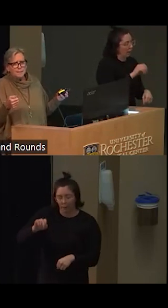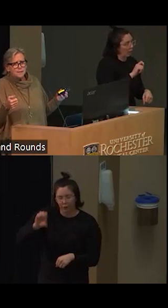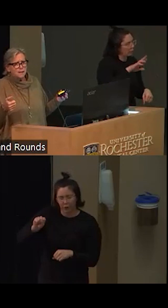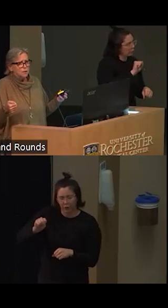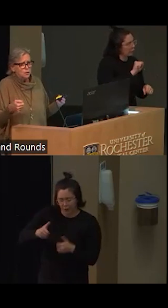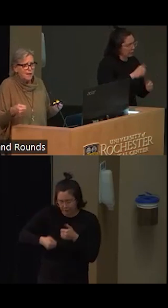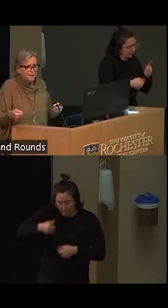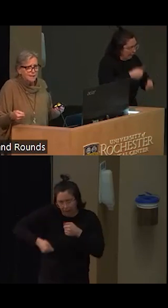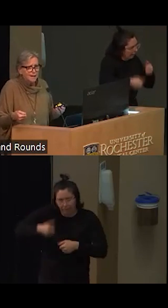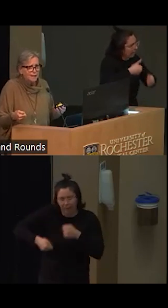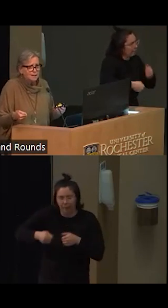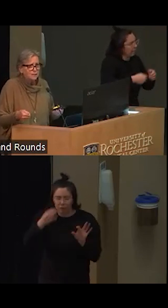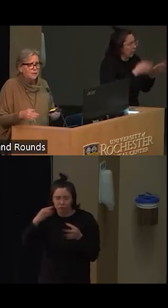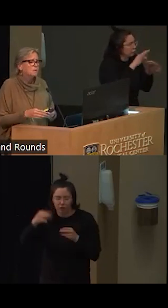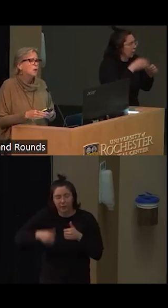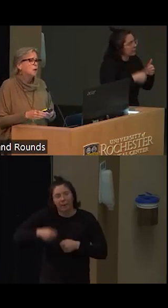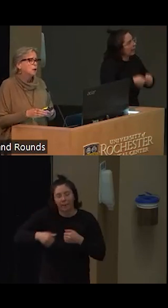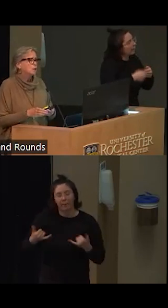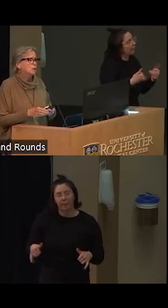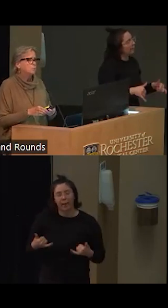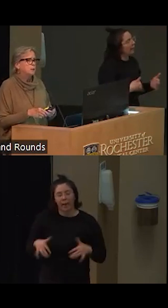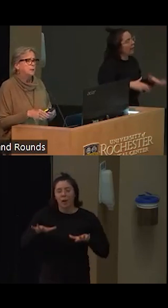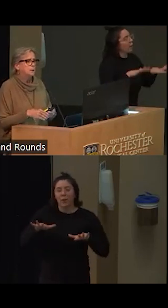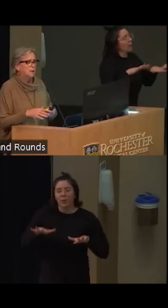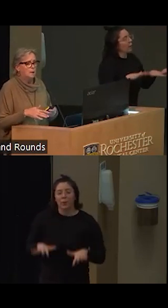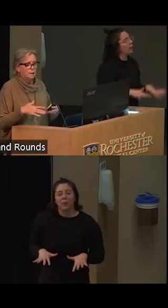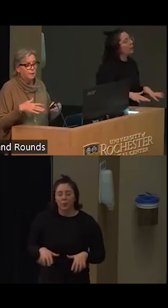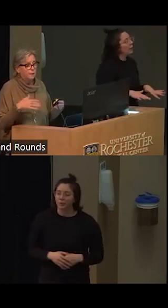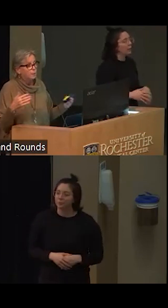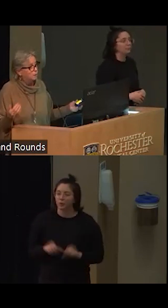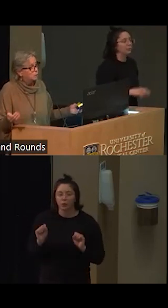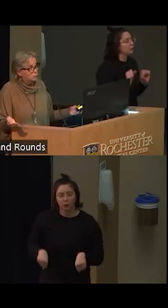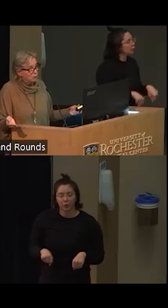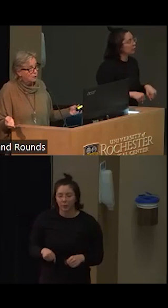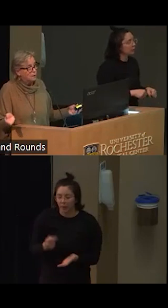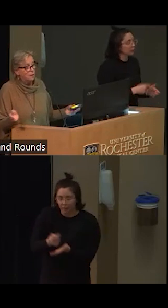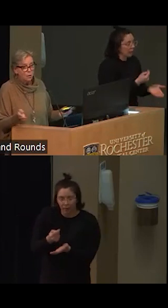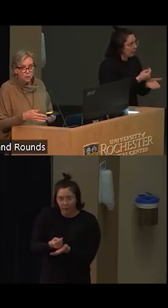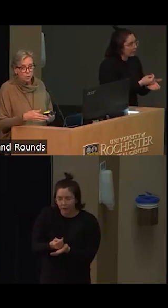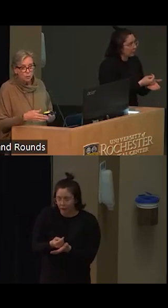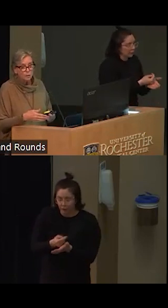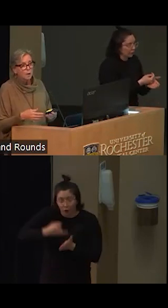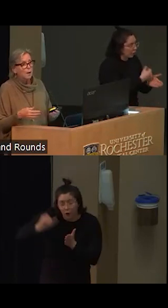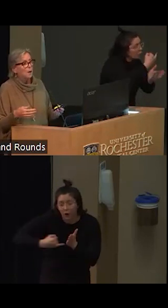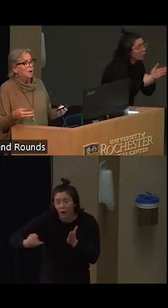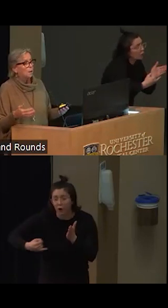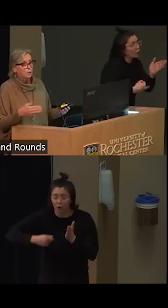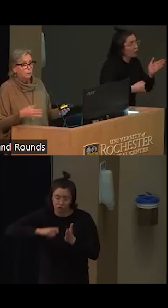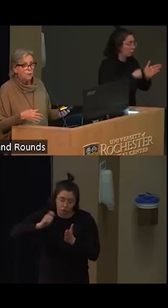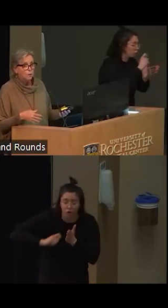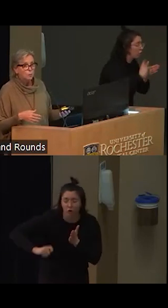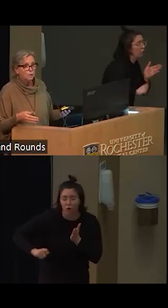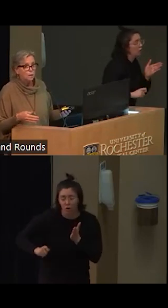plastic distracting kind of activities it could be uh therapeutic drawing artwork we've also more